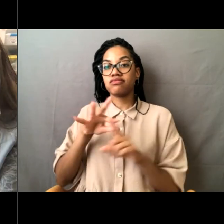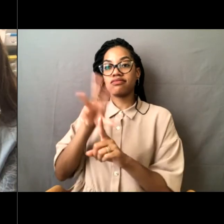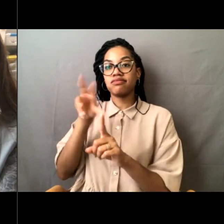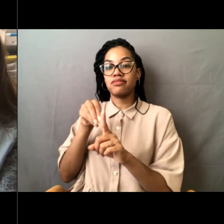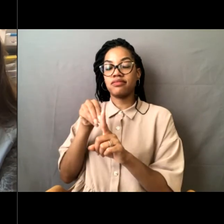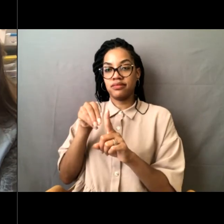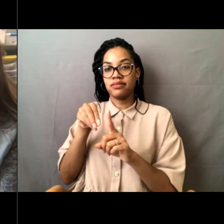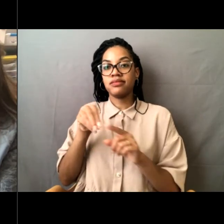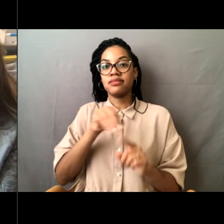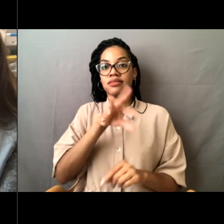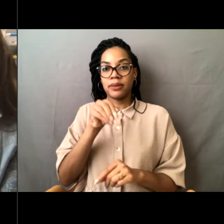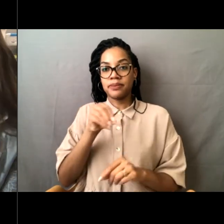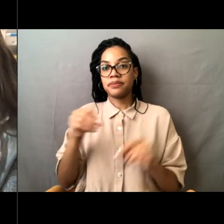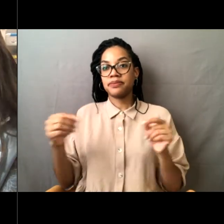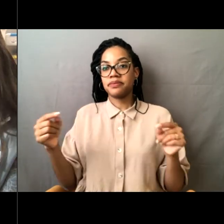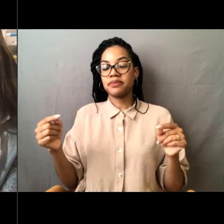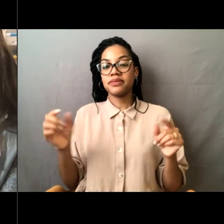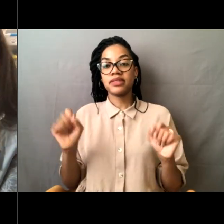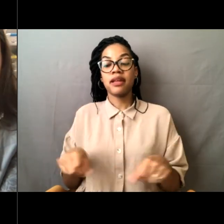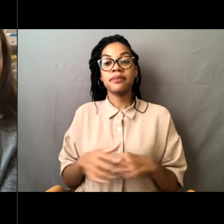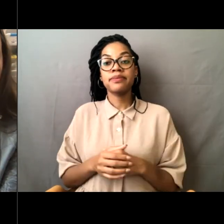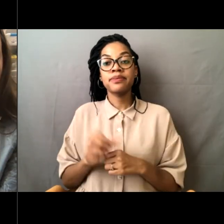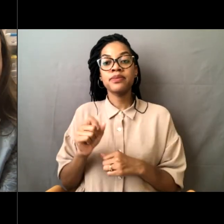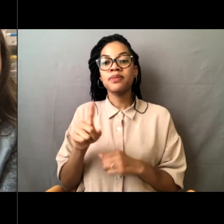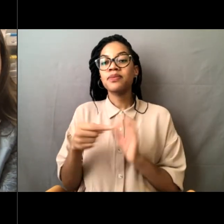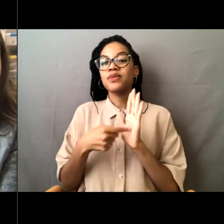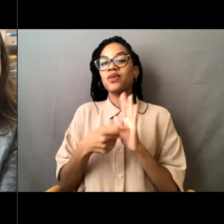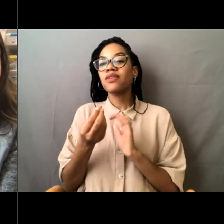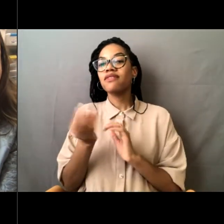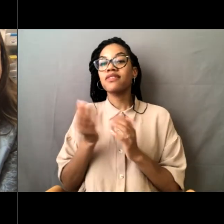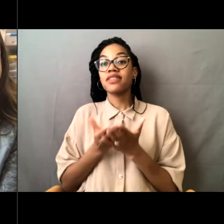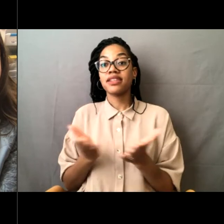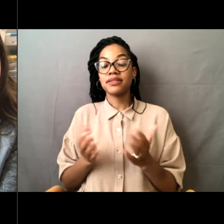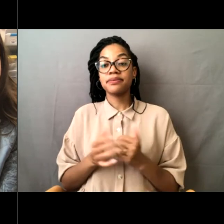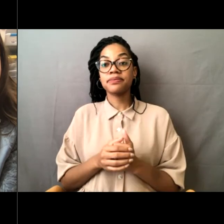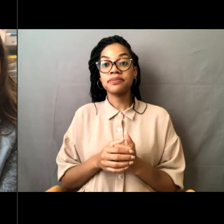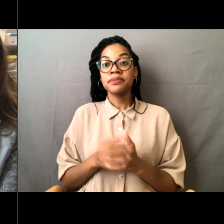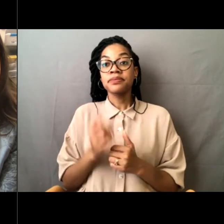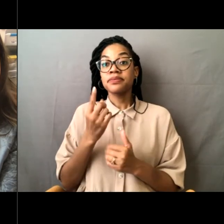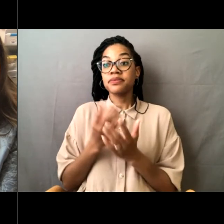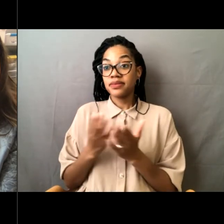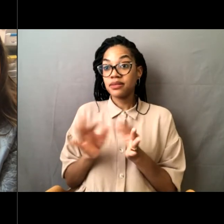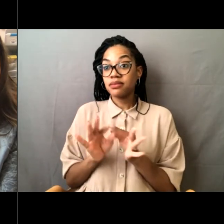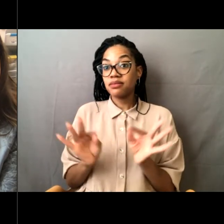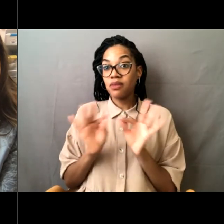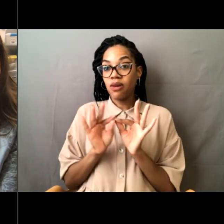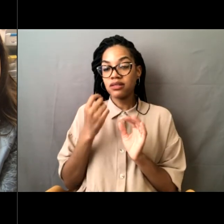And so I just want to show you a couple of quick features. So one thing that is really important because we are traveling to really deep parts of the lake